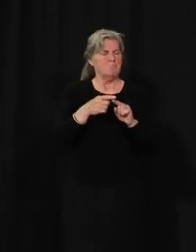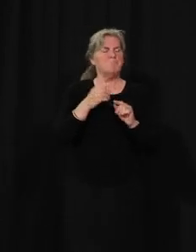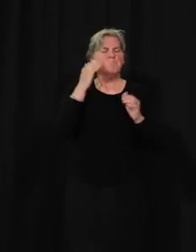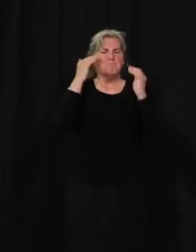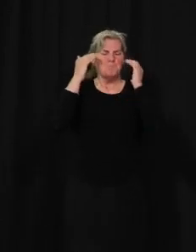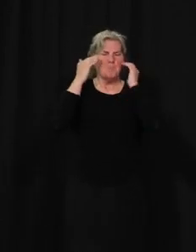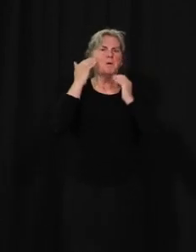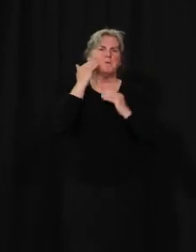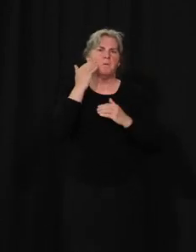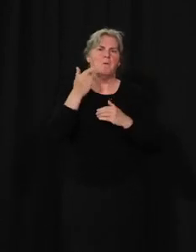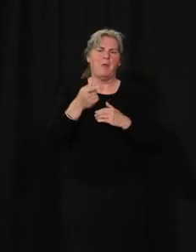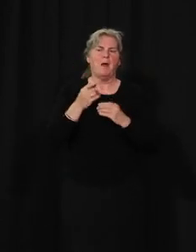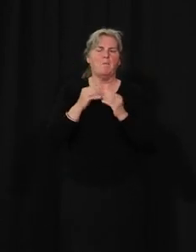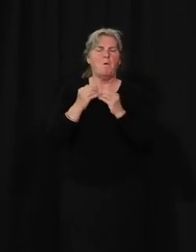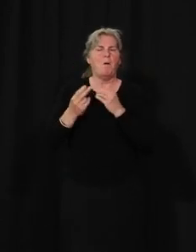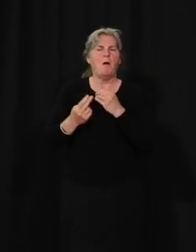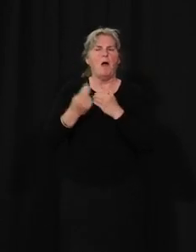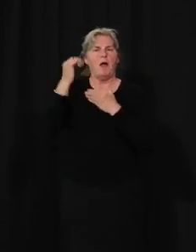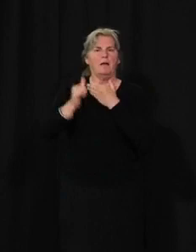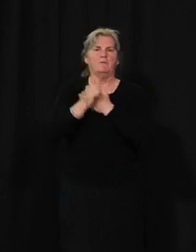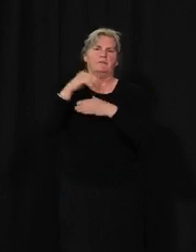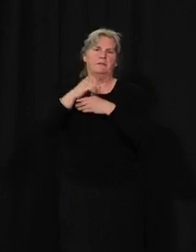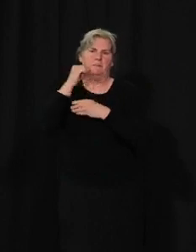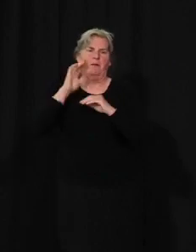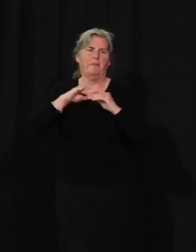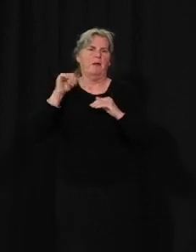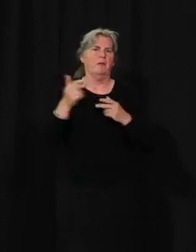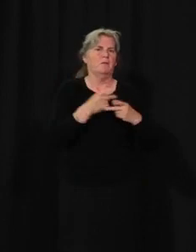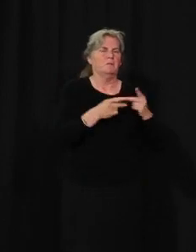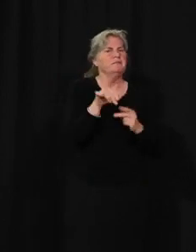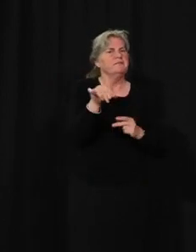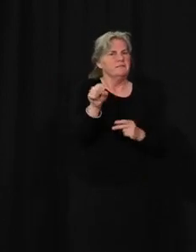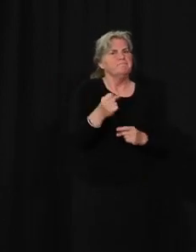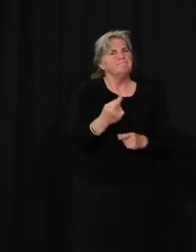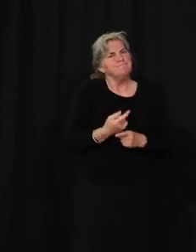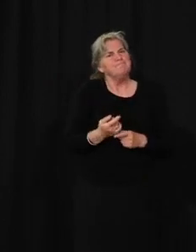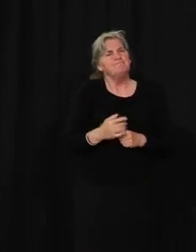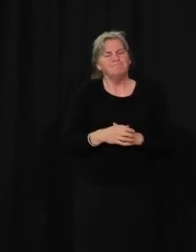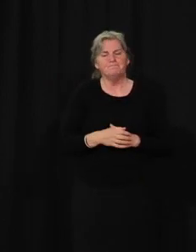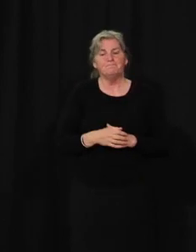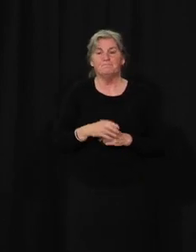We are aware there is a potentil for higher risk here. Pat: Thank you.